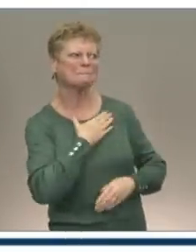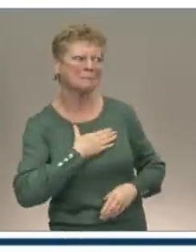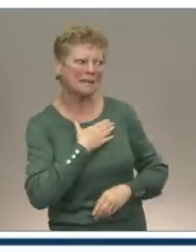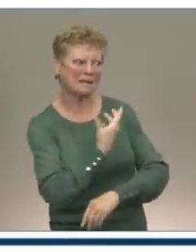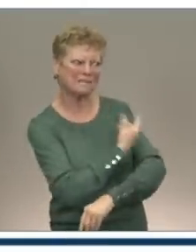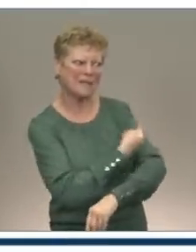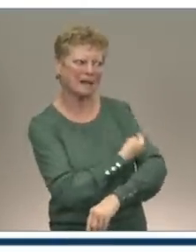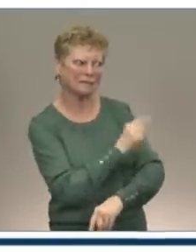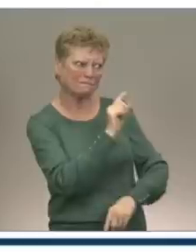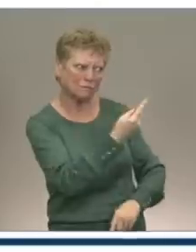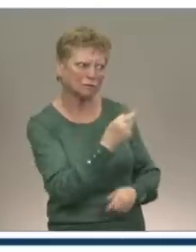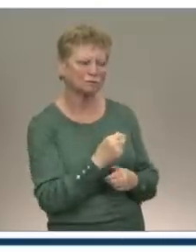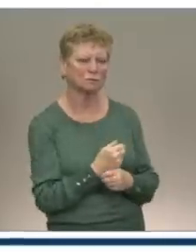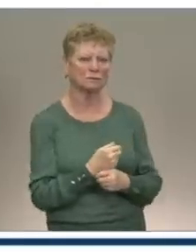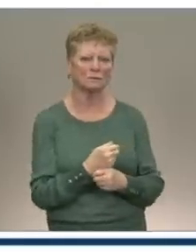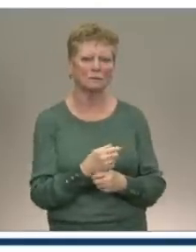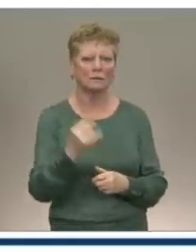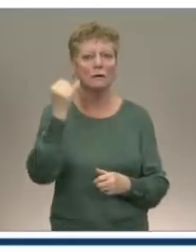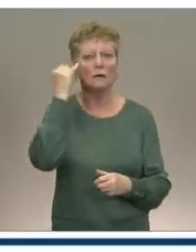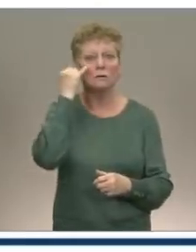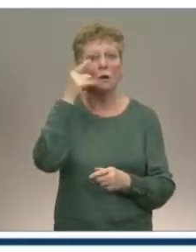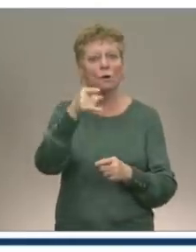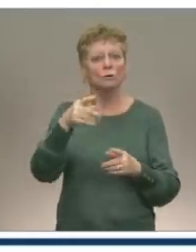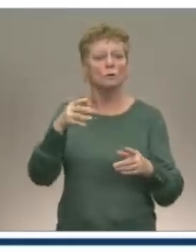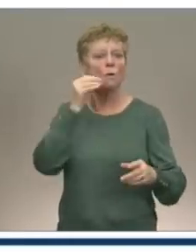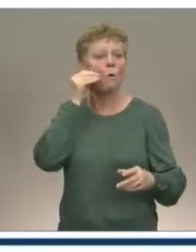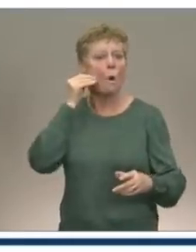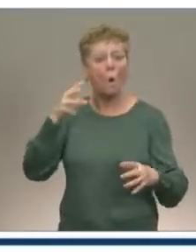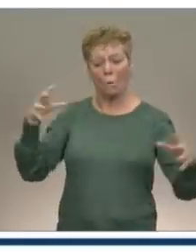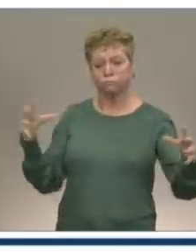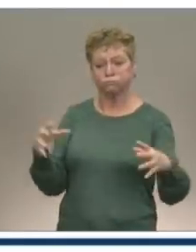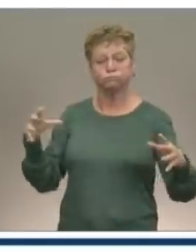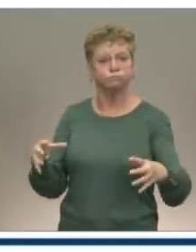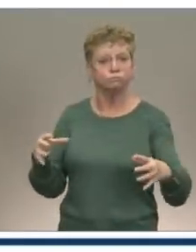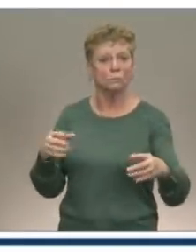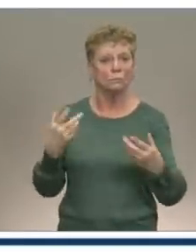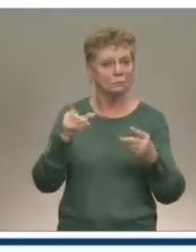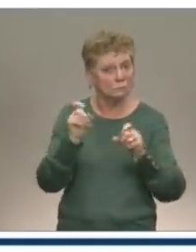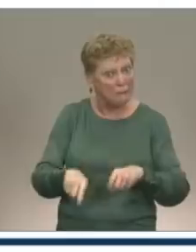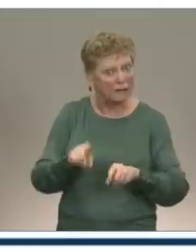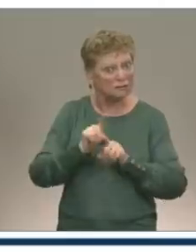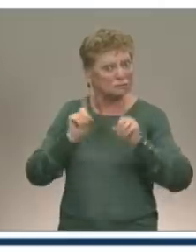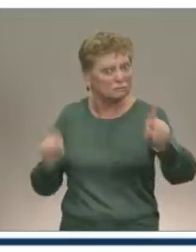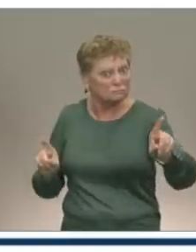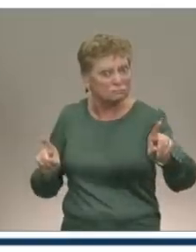if you're having get-togethers at your home there is no physical distance or mass requirements but